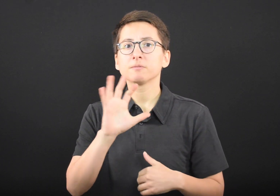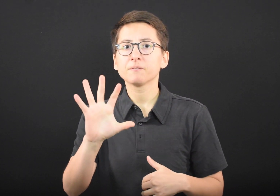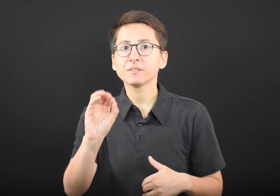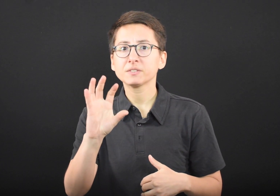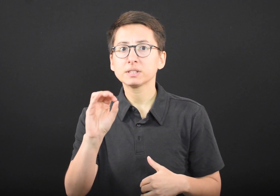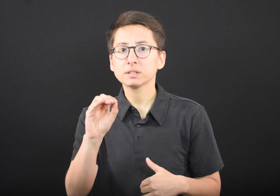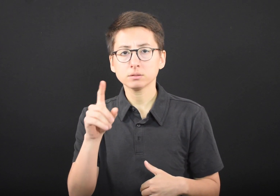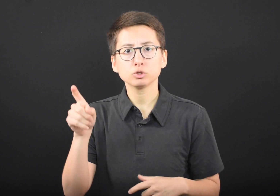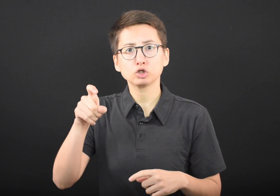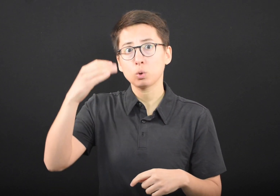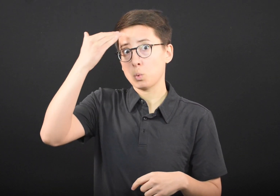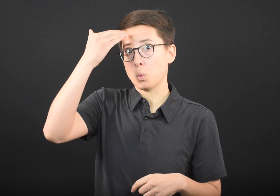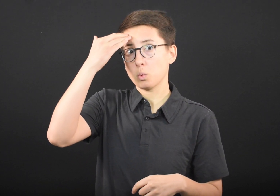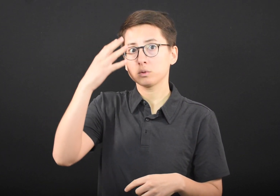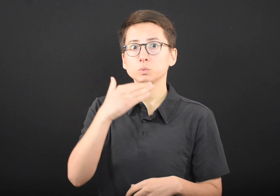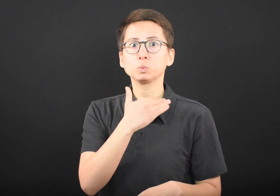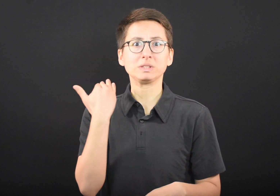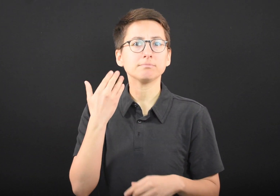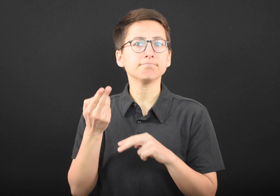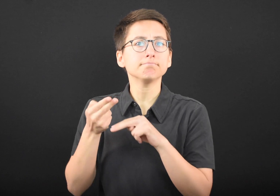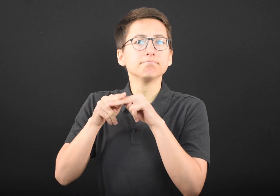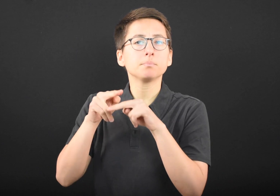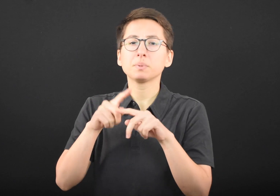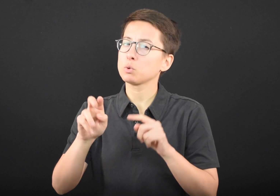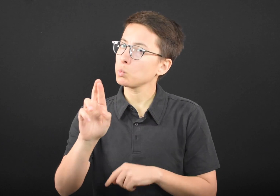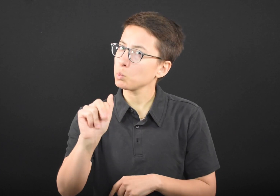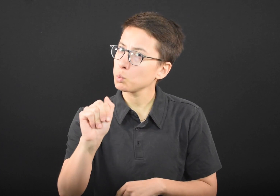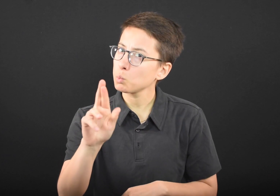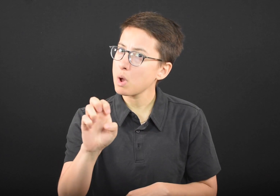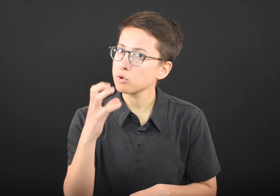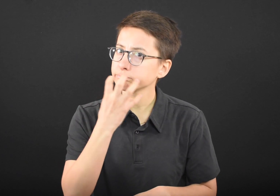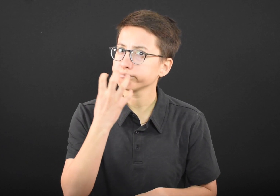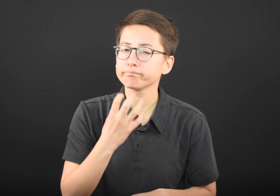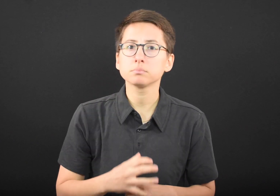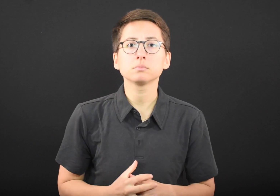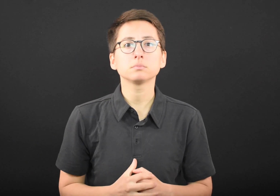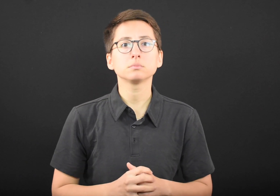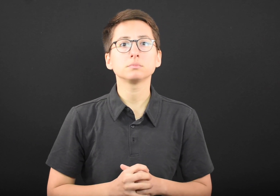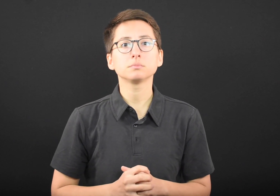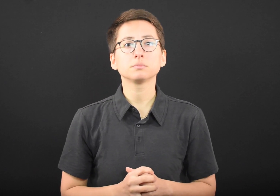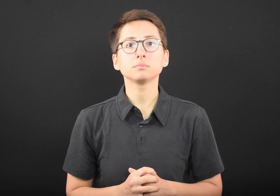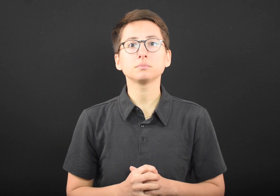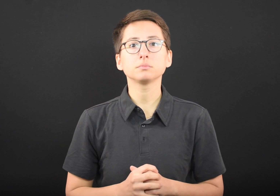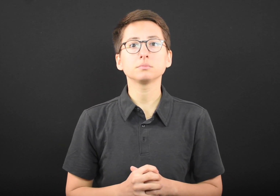old, should be aware of the rare but increased risk of this adverse event.